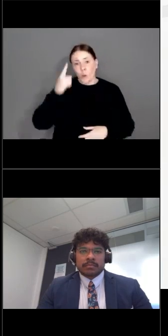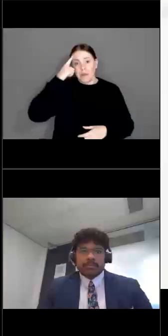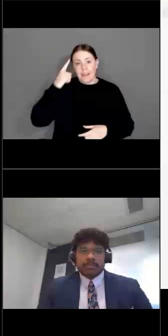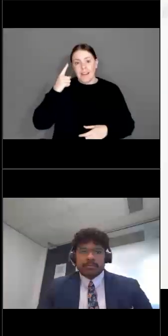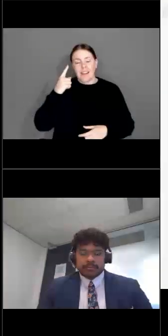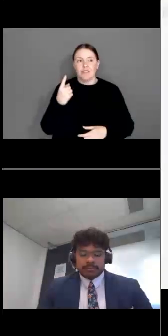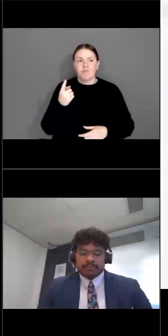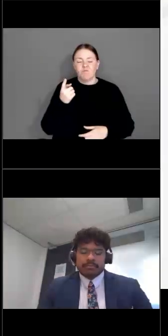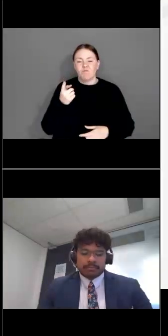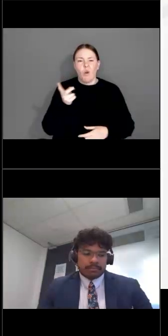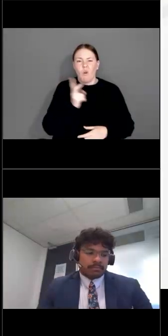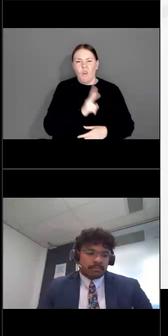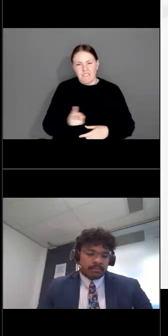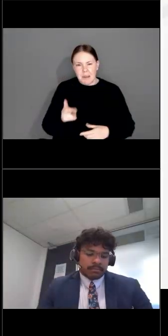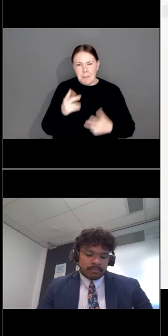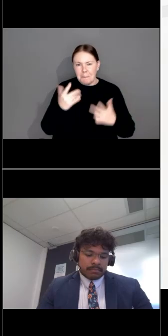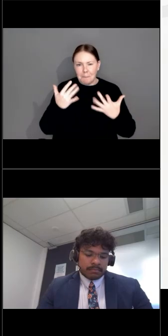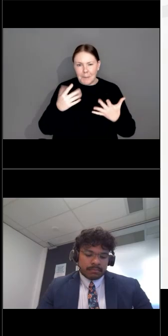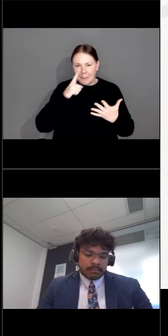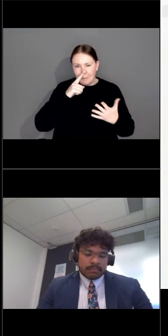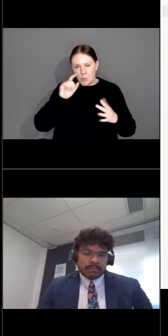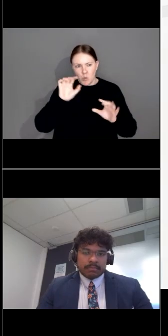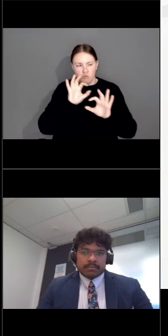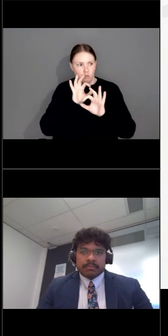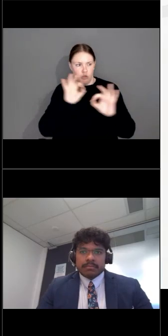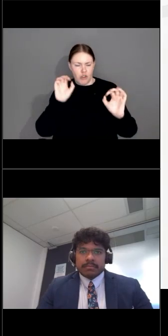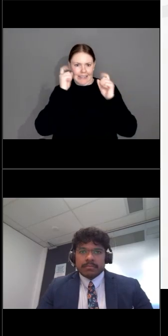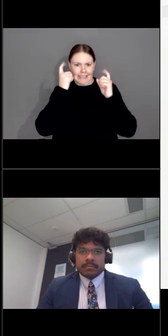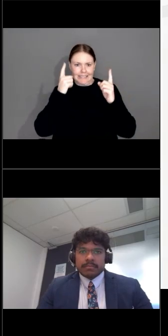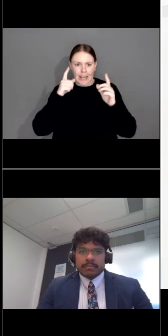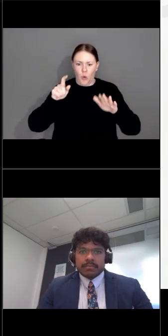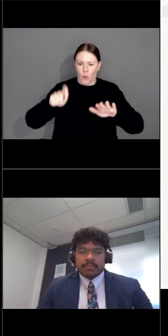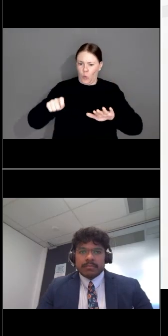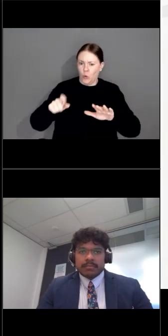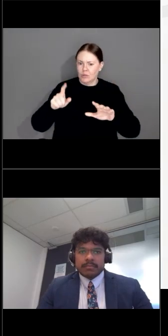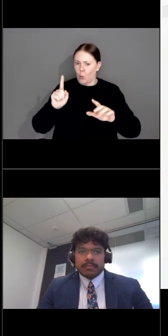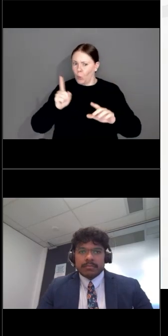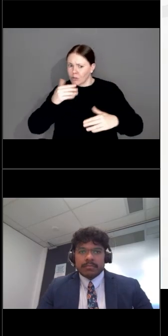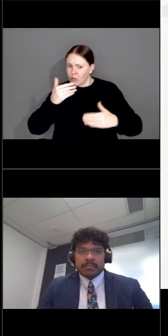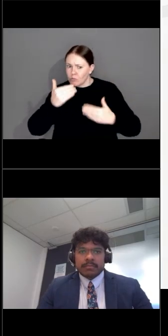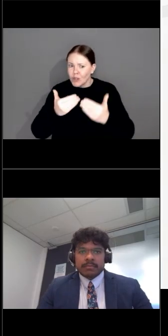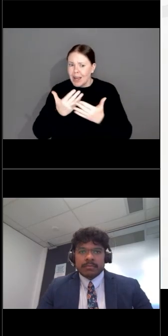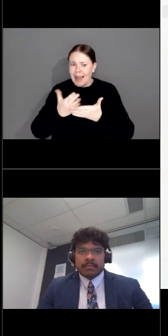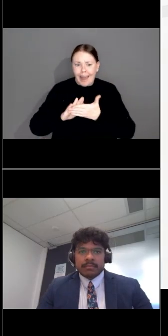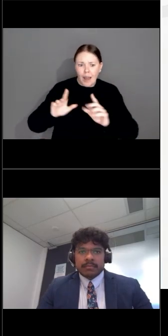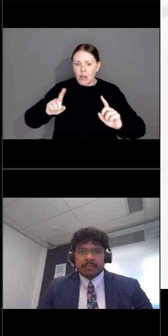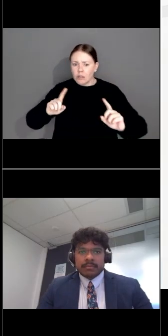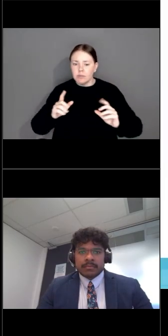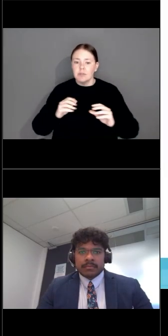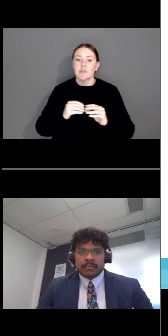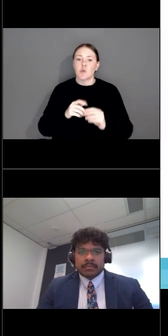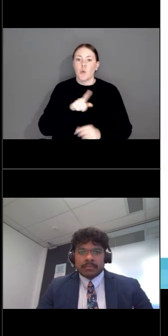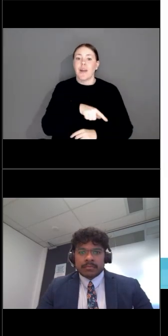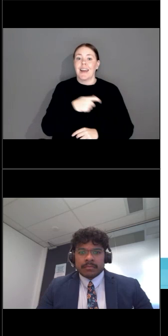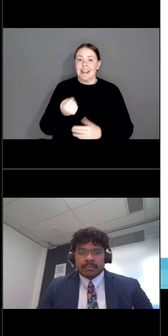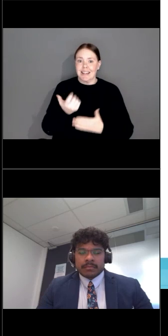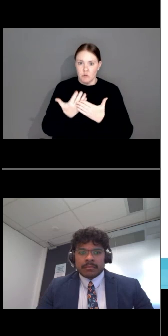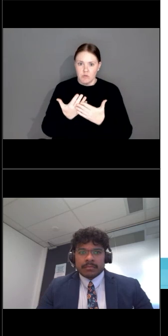go to court so it is confusing so what we did was you can do the next slide I asked them to actually